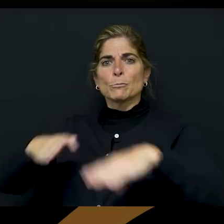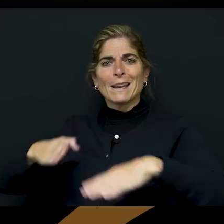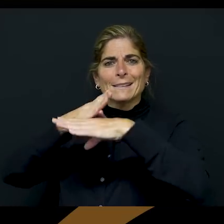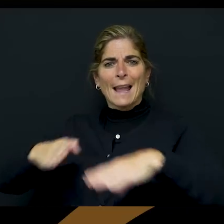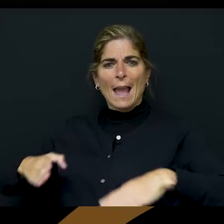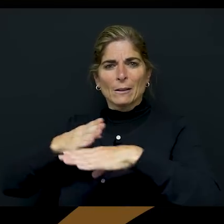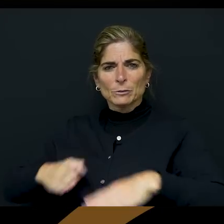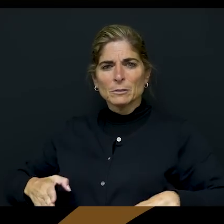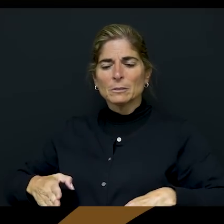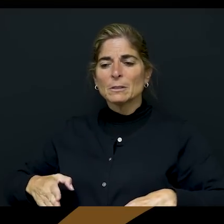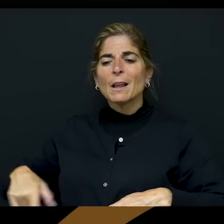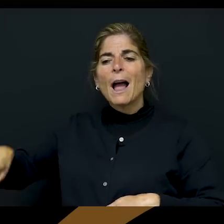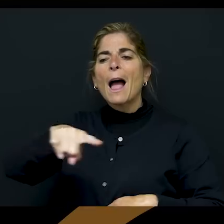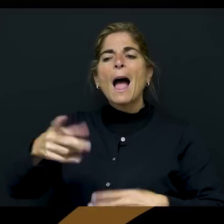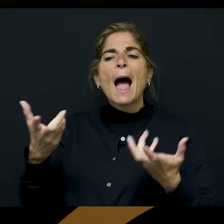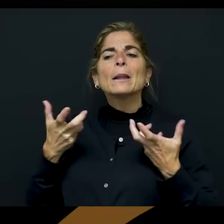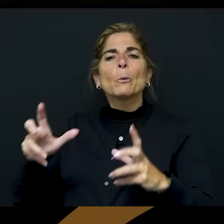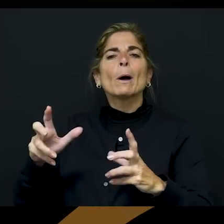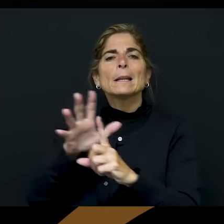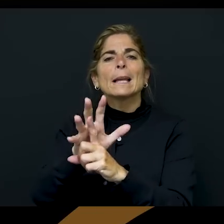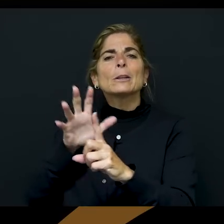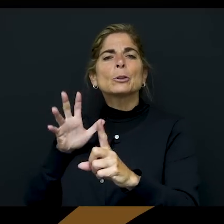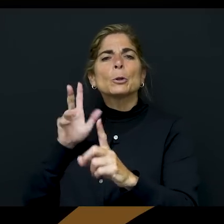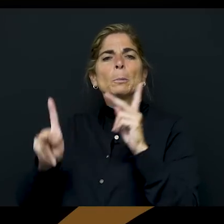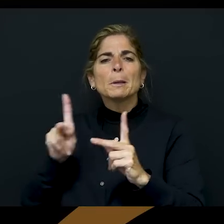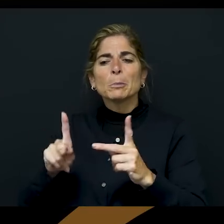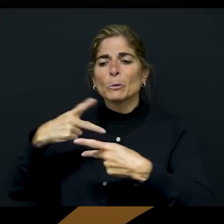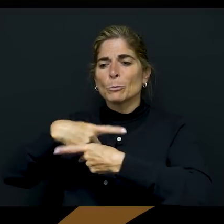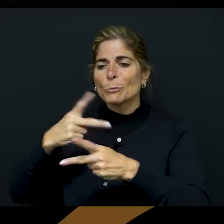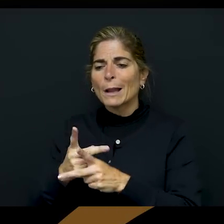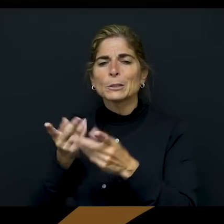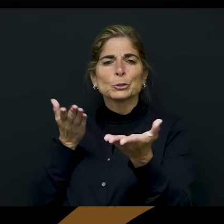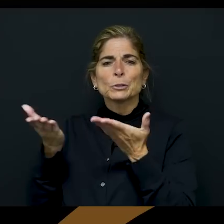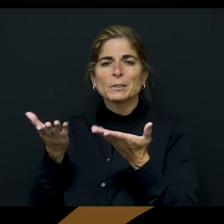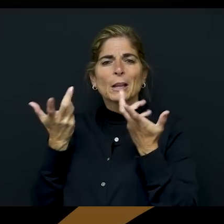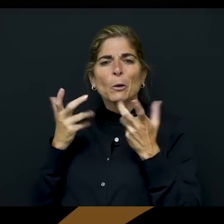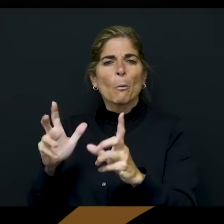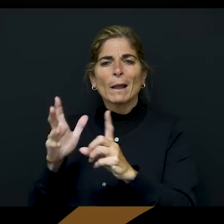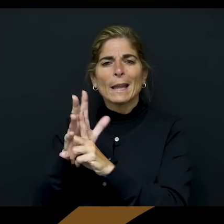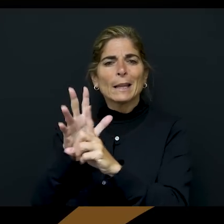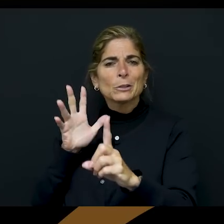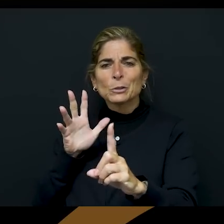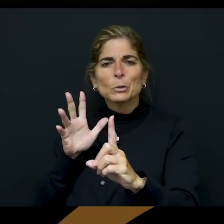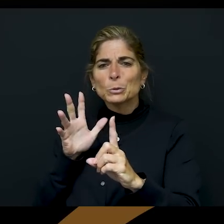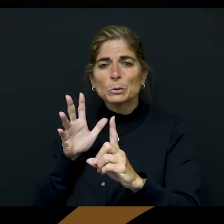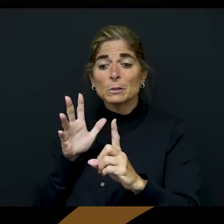my purpose is to break down barriers, that exclude people from accessing products and services.